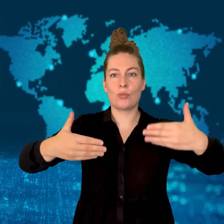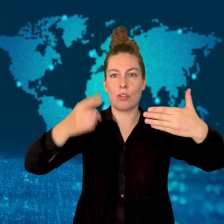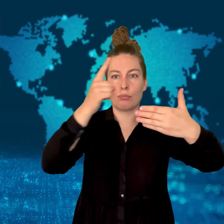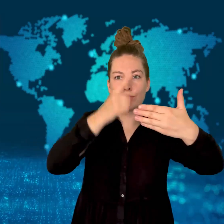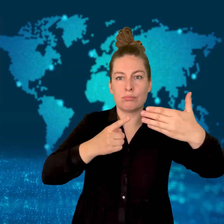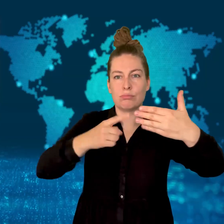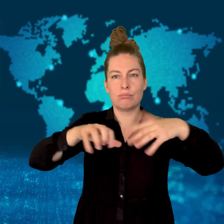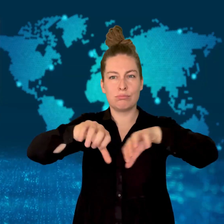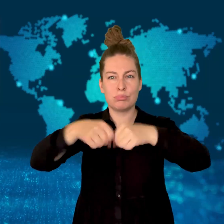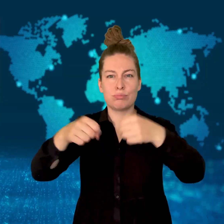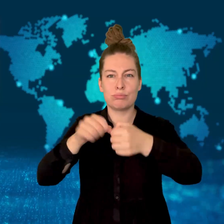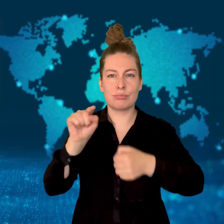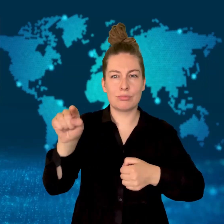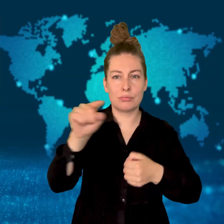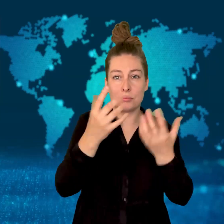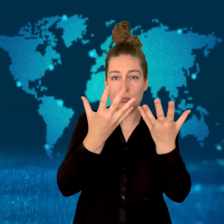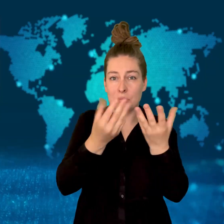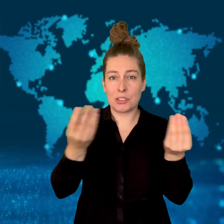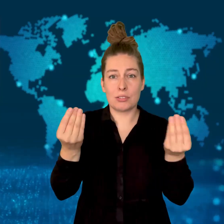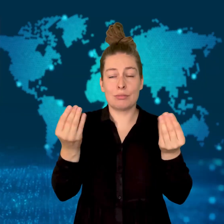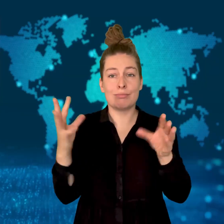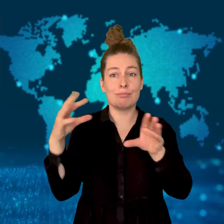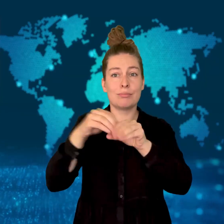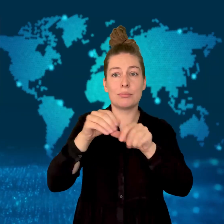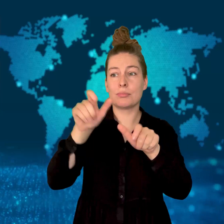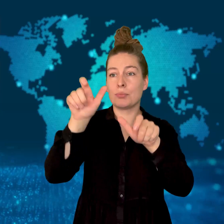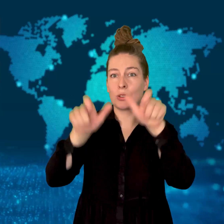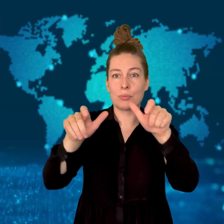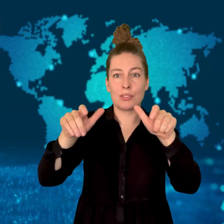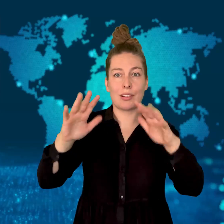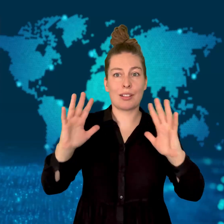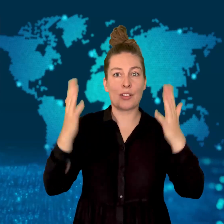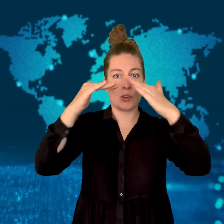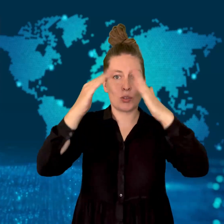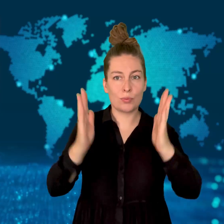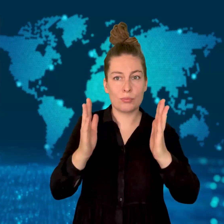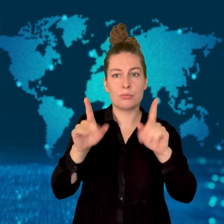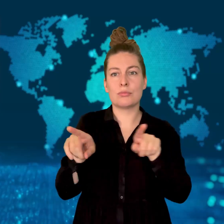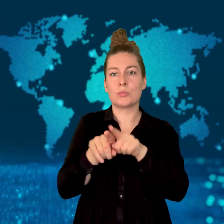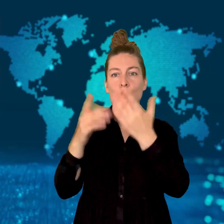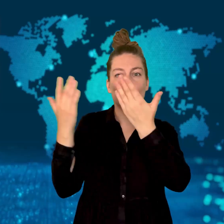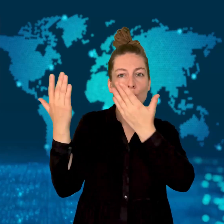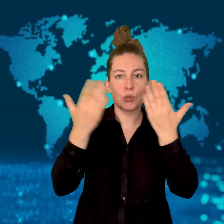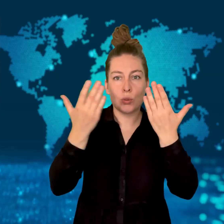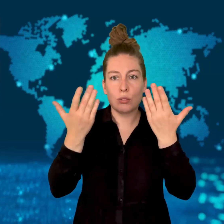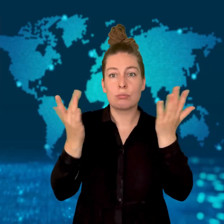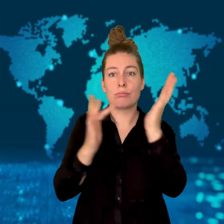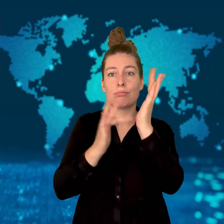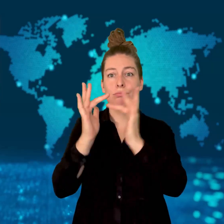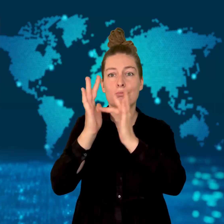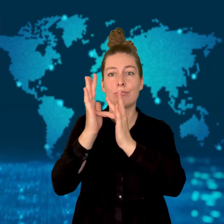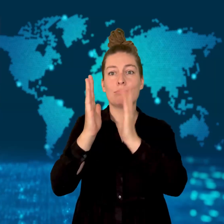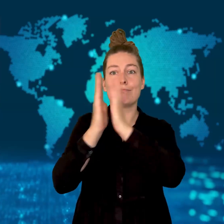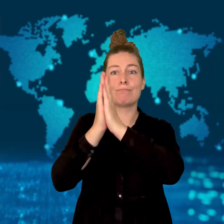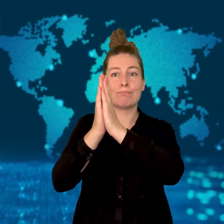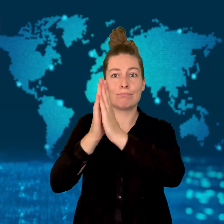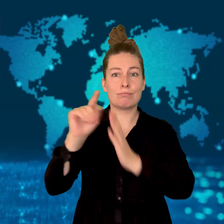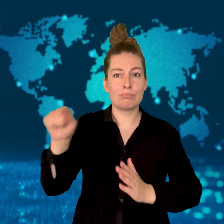and churches, have been declared "uninhabitable."